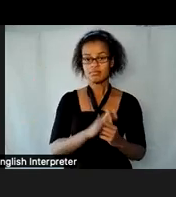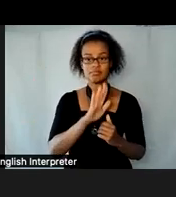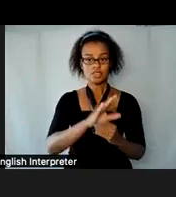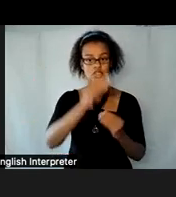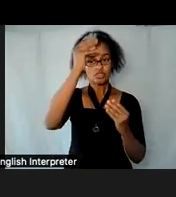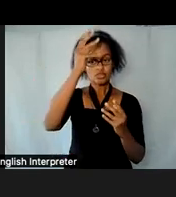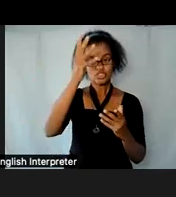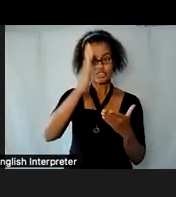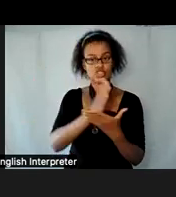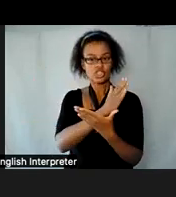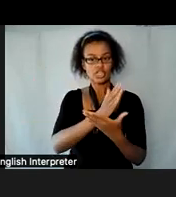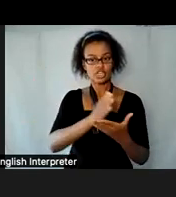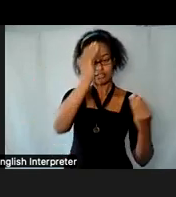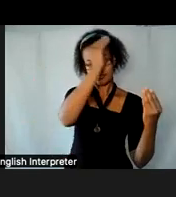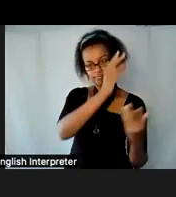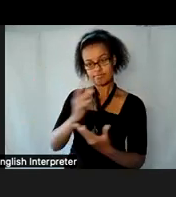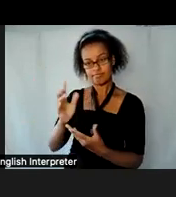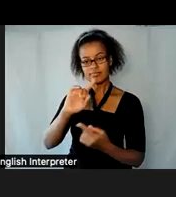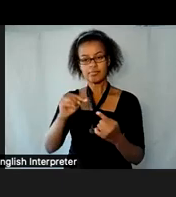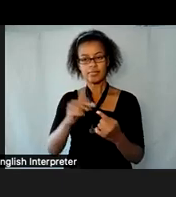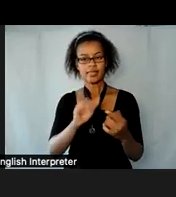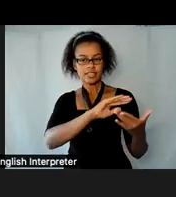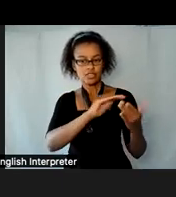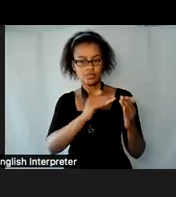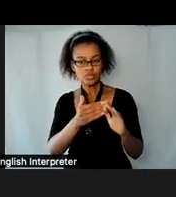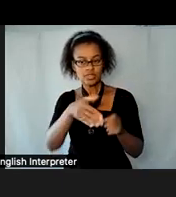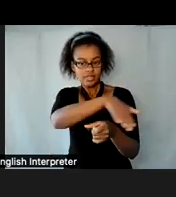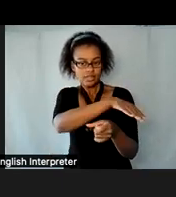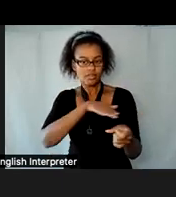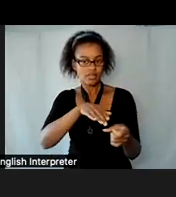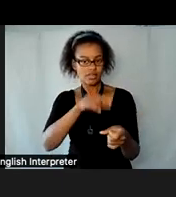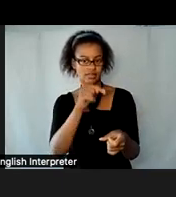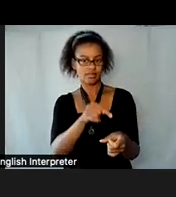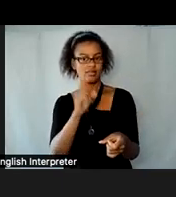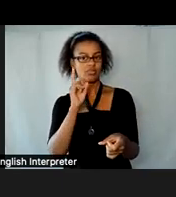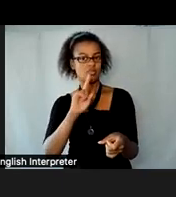of community and physical sites, where events are supposed to take place through a stakeholder